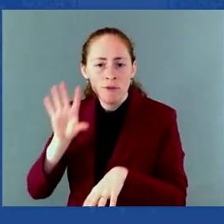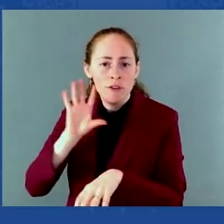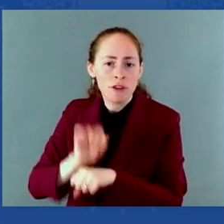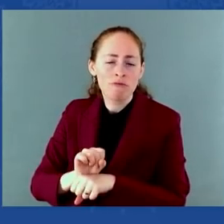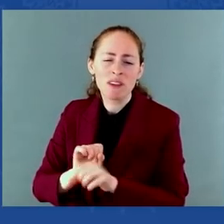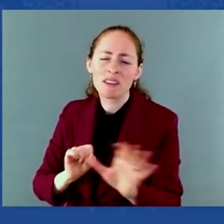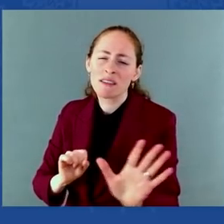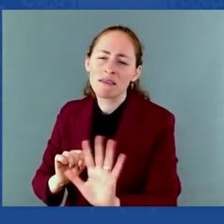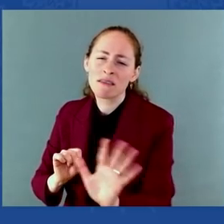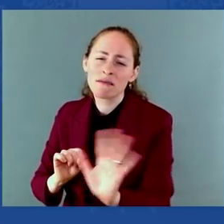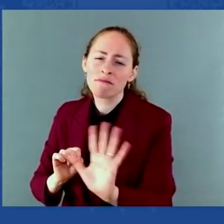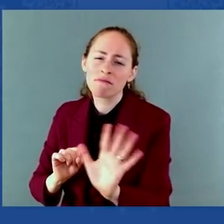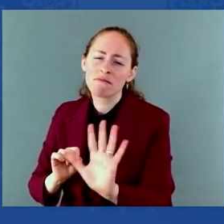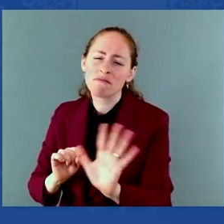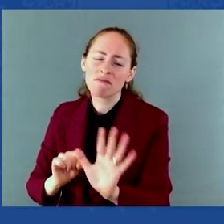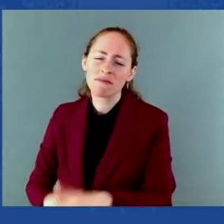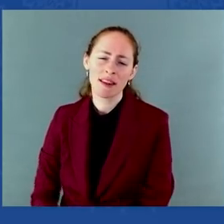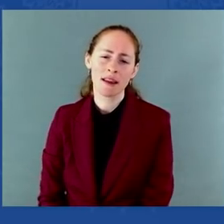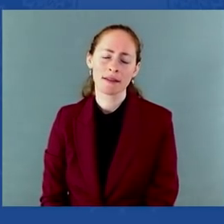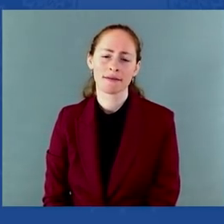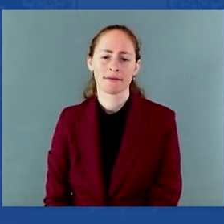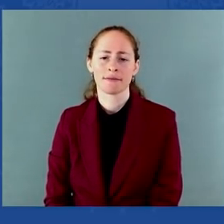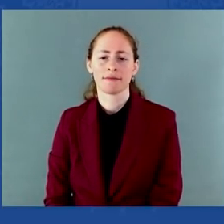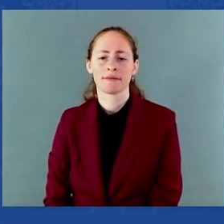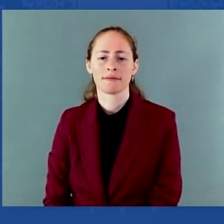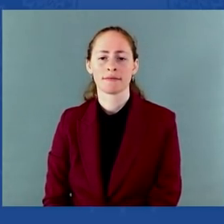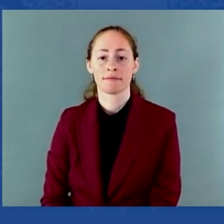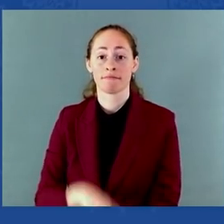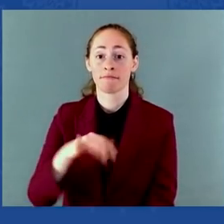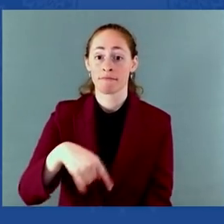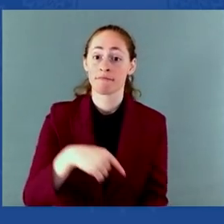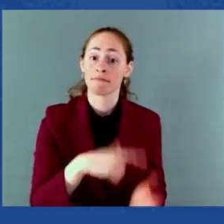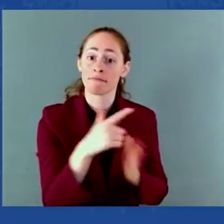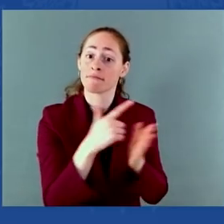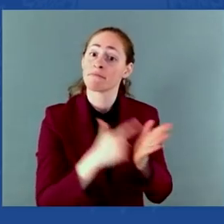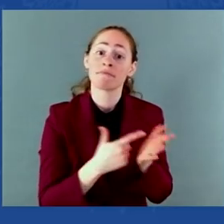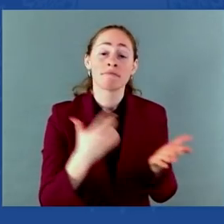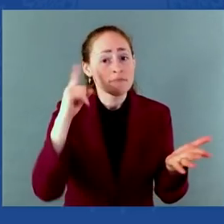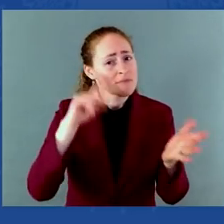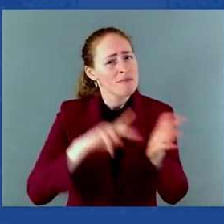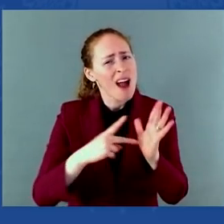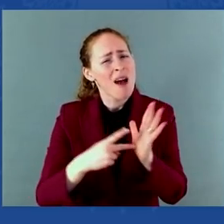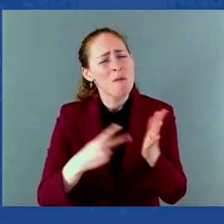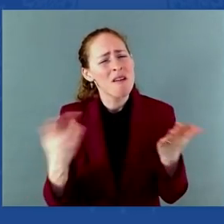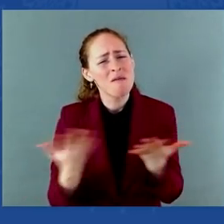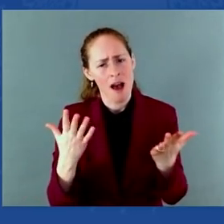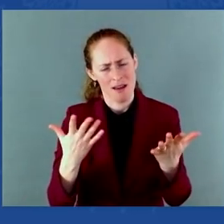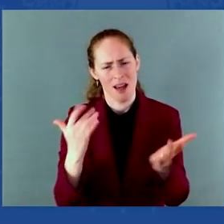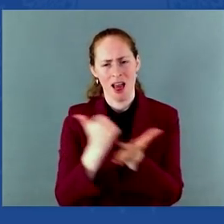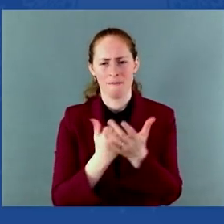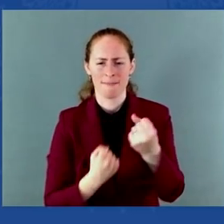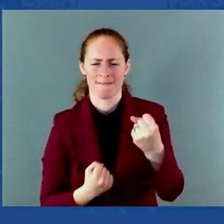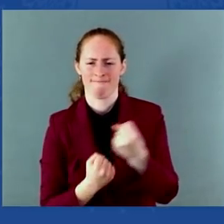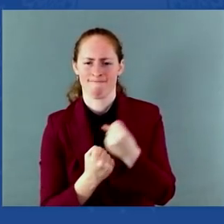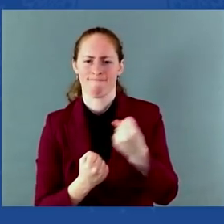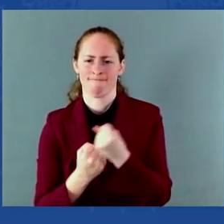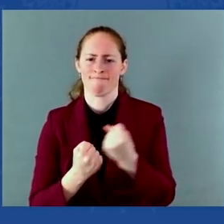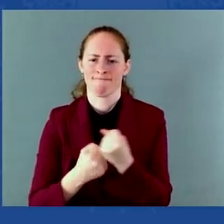This law also builds on our resilience to extreme weather. In southwestern New Hampshire, there have been two 100-year storms in recent years.